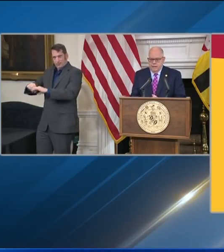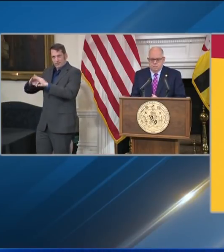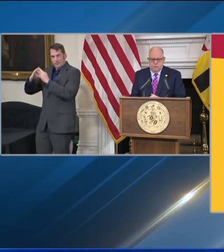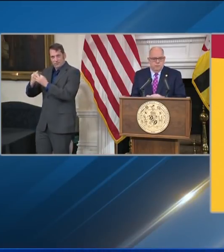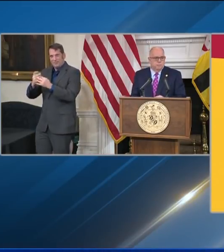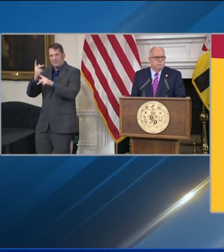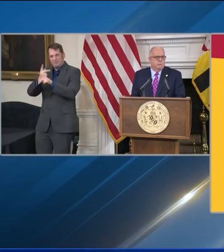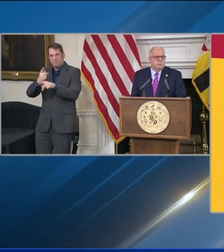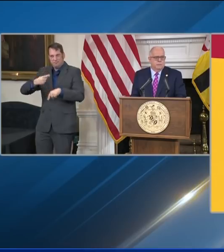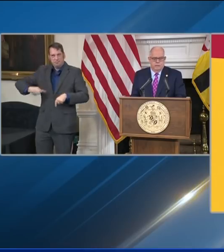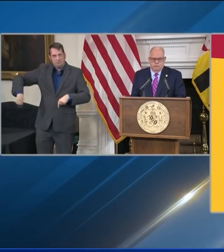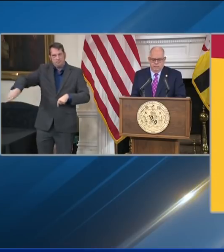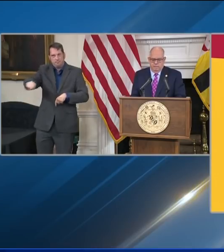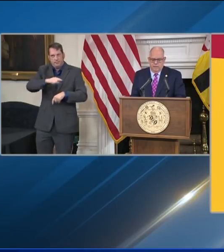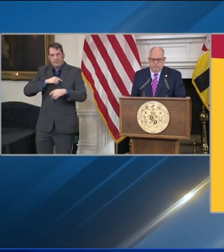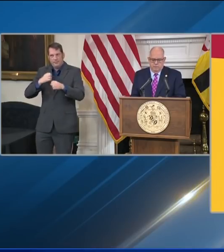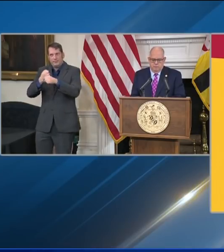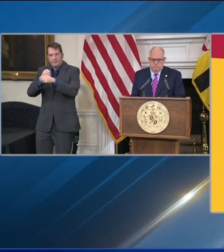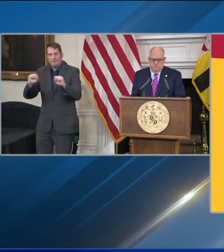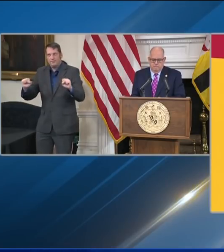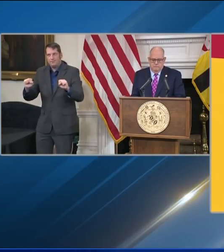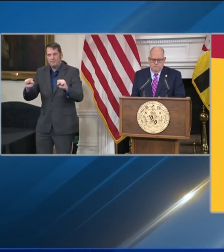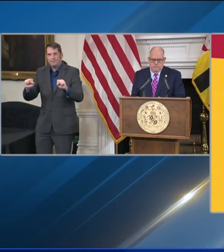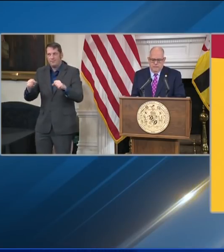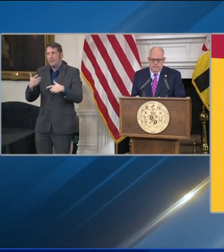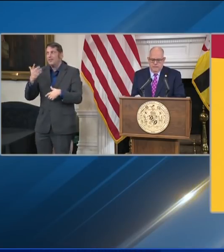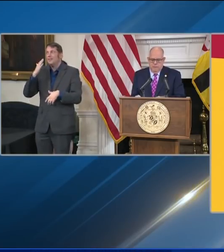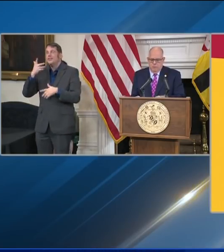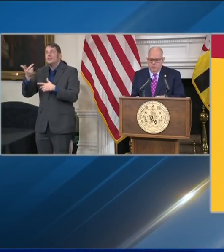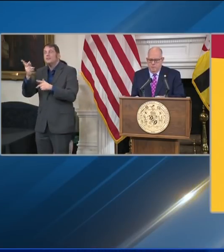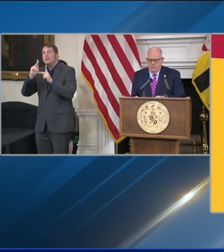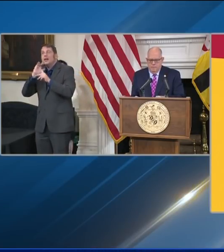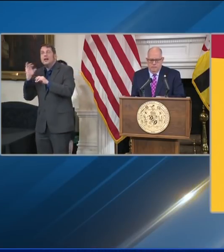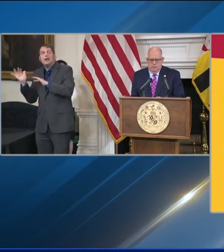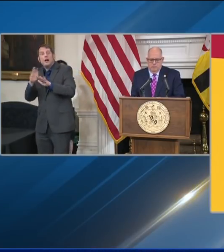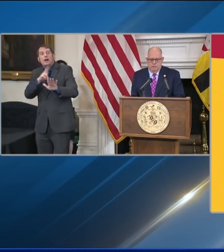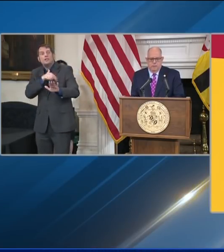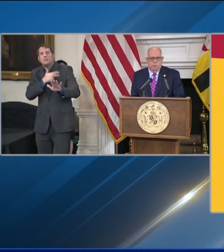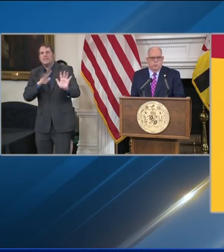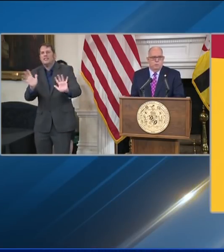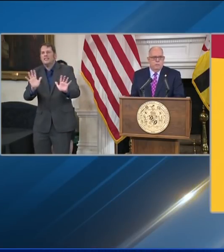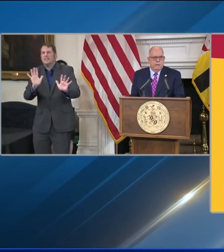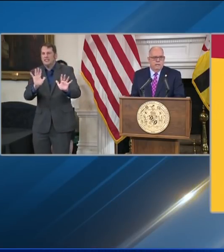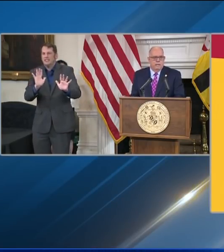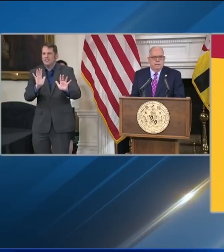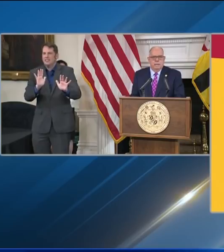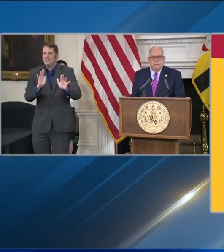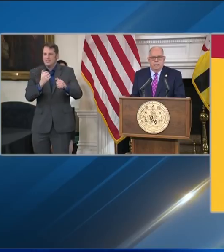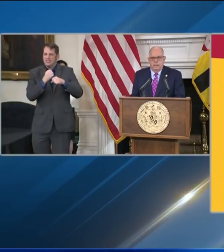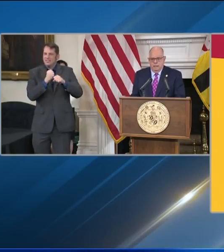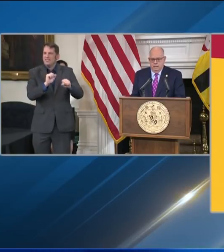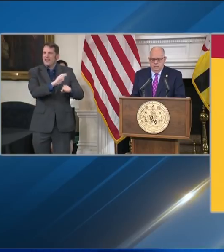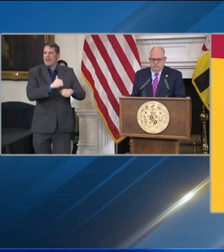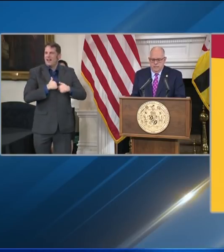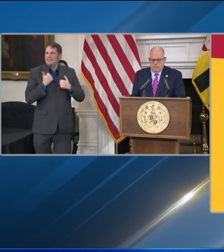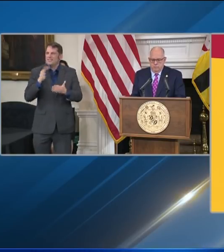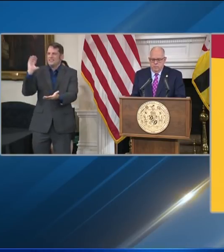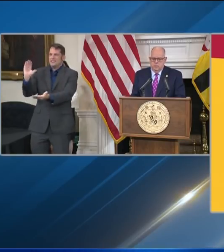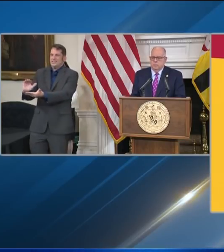AND YOUR FAMILY MEMBERS SAFE? KEEP PEOPLE OUT OF THE HOSPITAL AND TO SAVE LIVES.